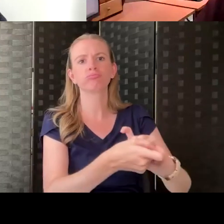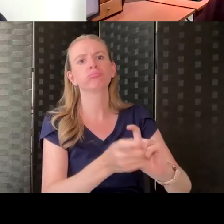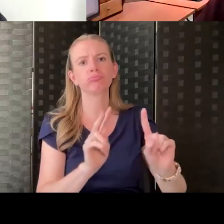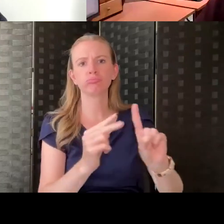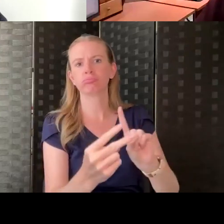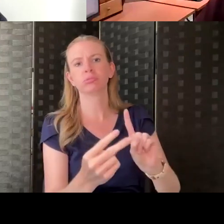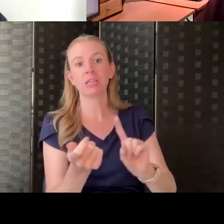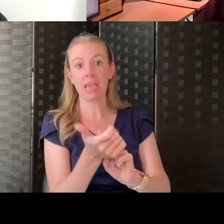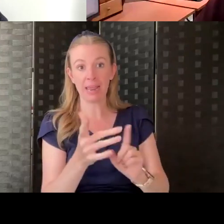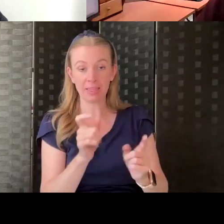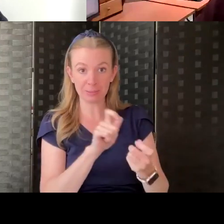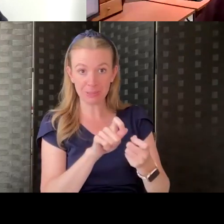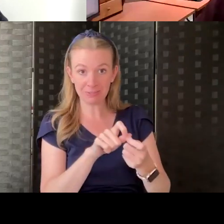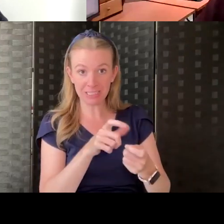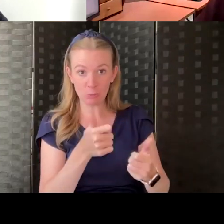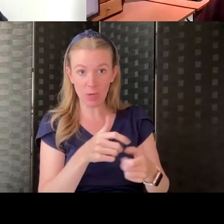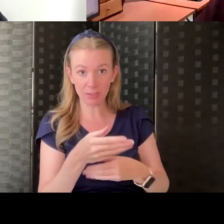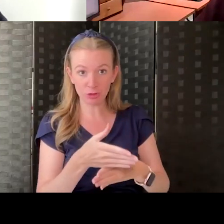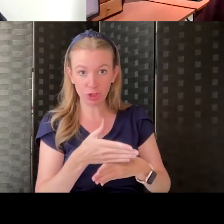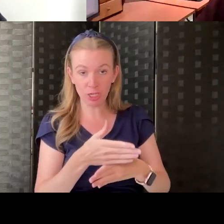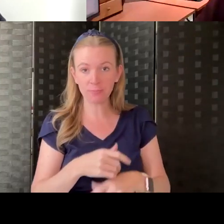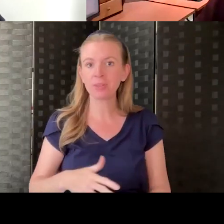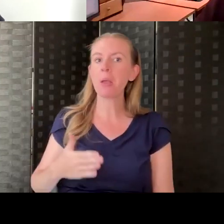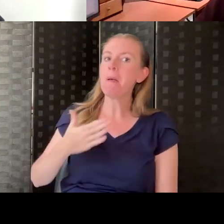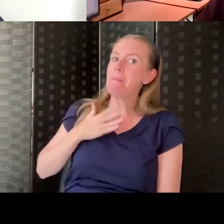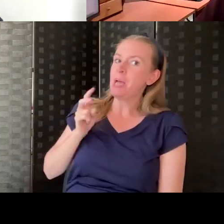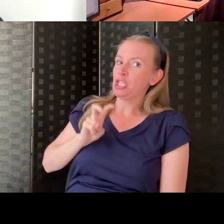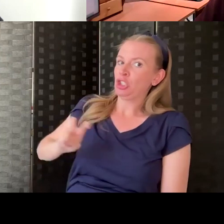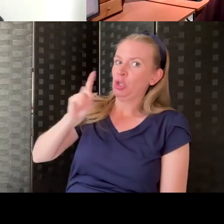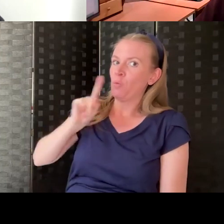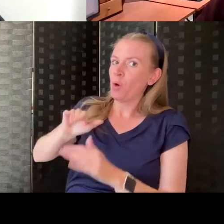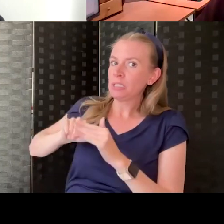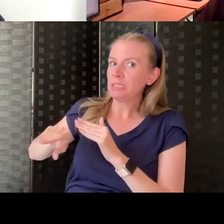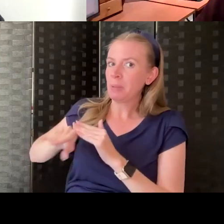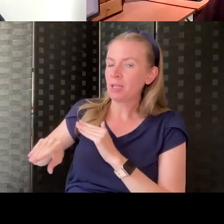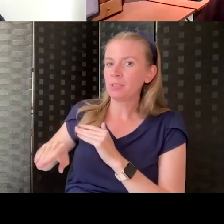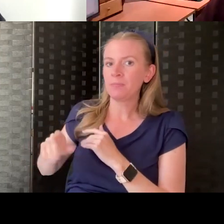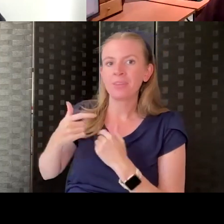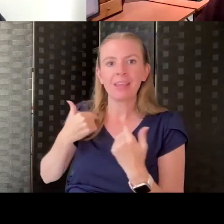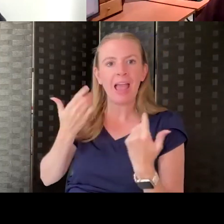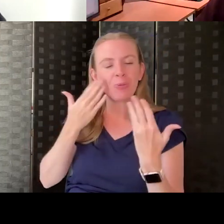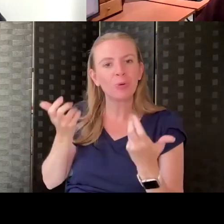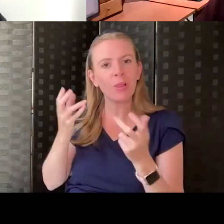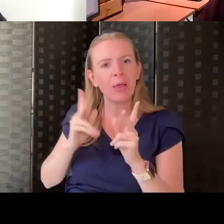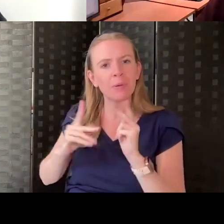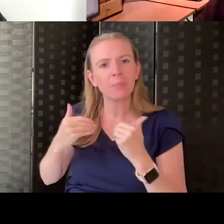My journey to accessibility -- I don't know too many people who have the same entry point as